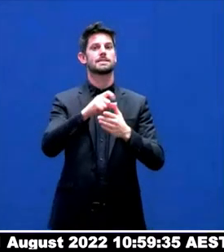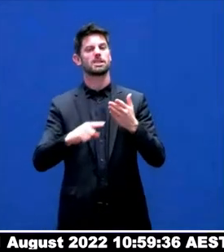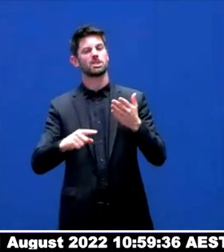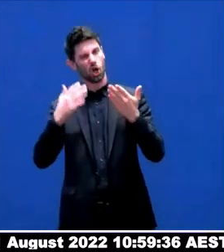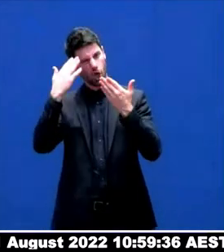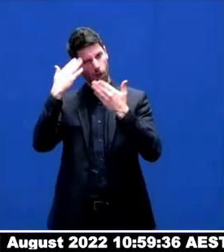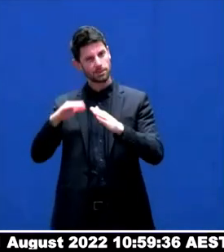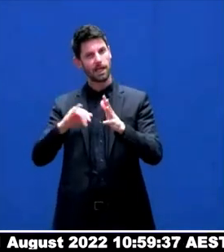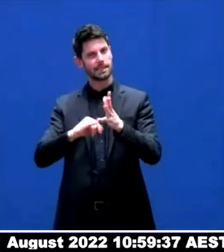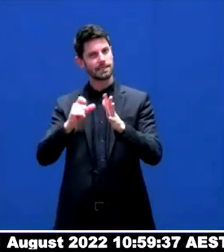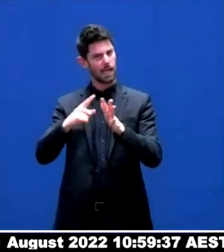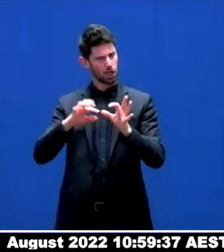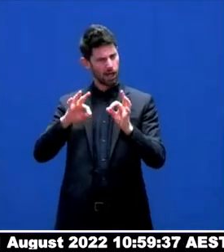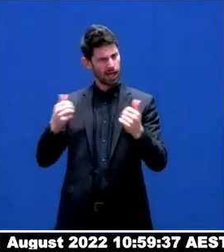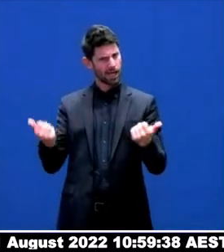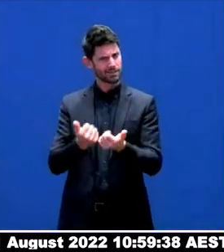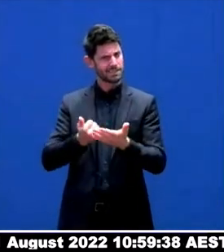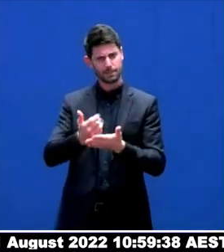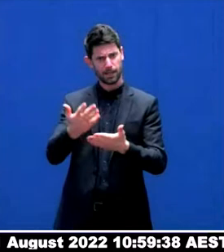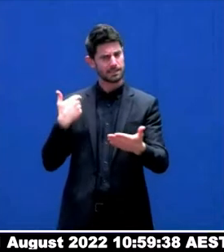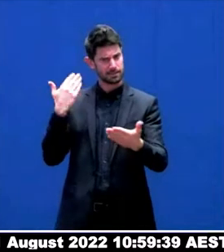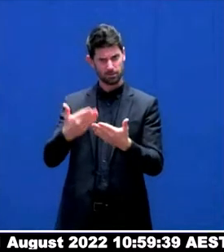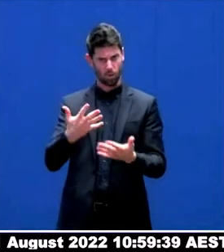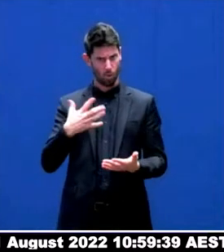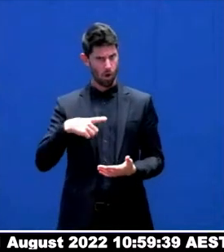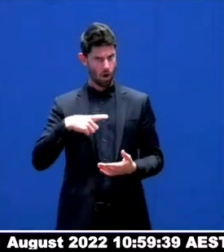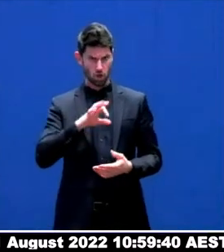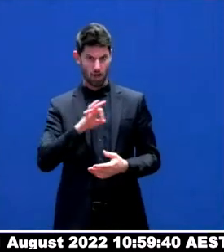under-spend to ensure that people with disability can access appropriate housing.